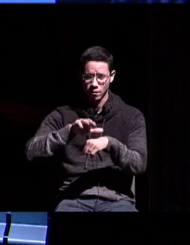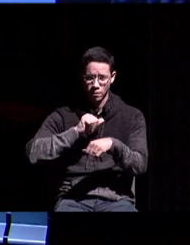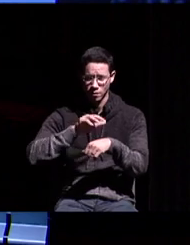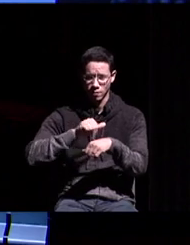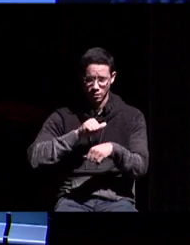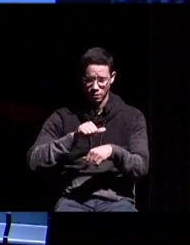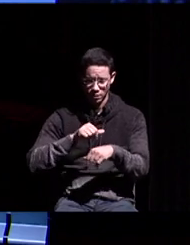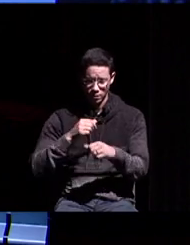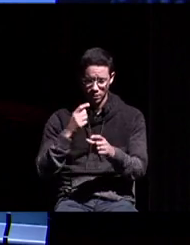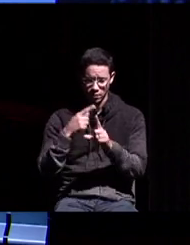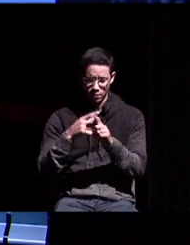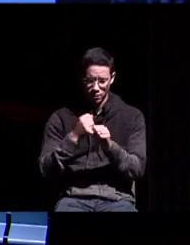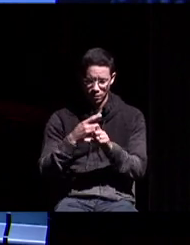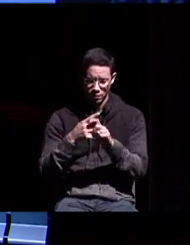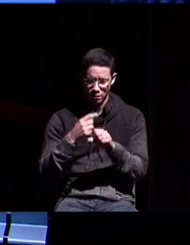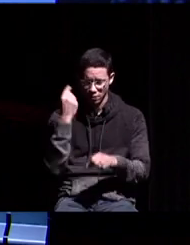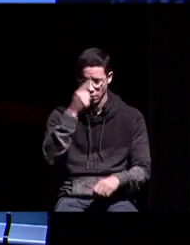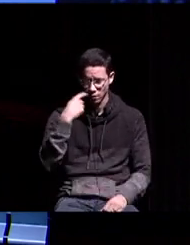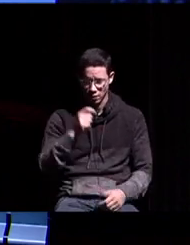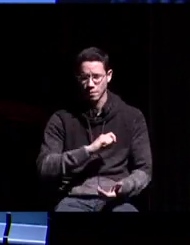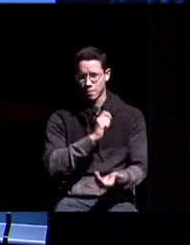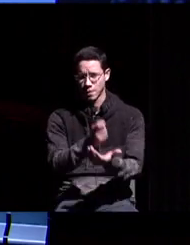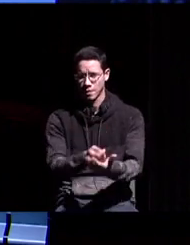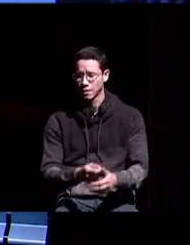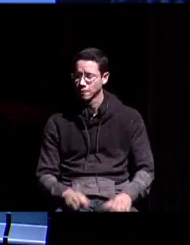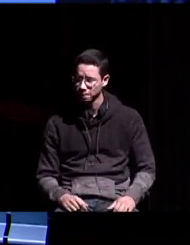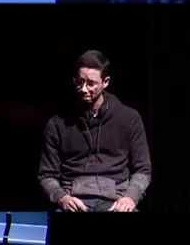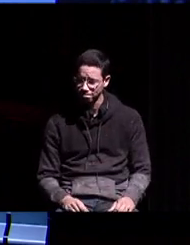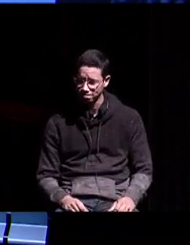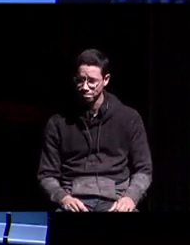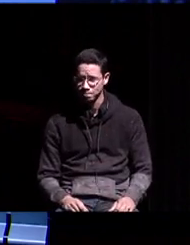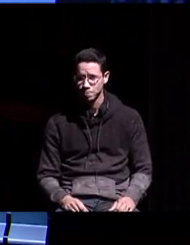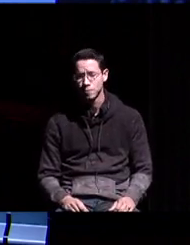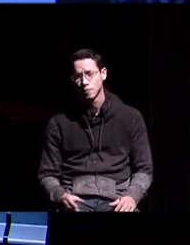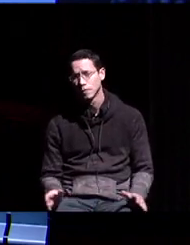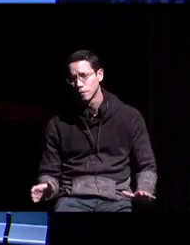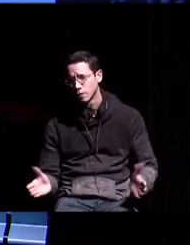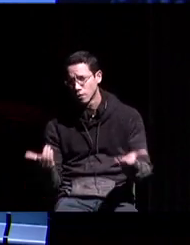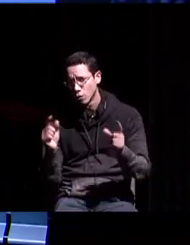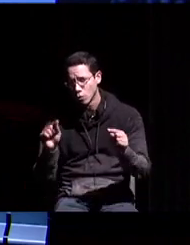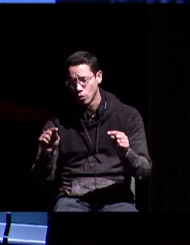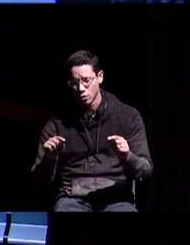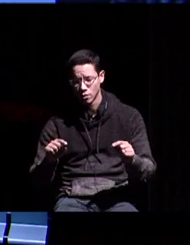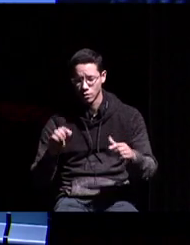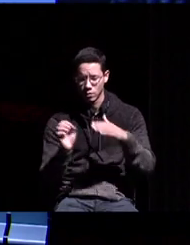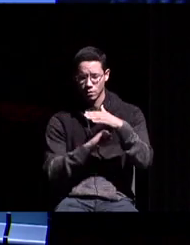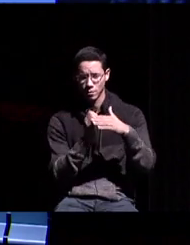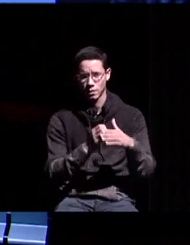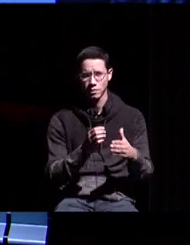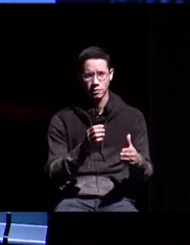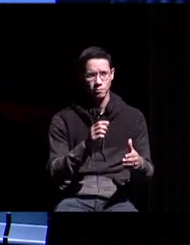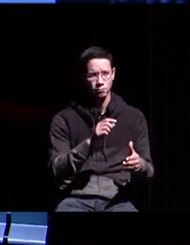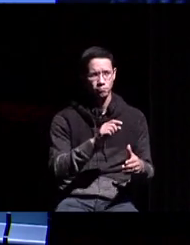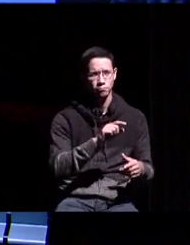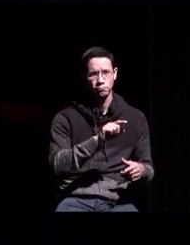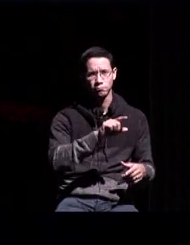It encourages workers to get hired by different companies so that he/she may get a fair compensation